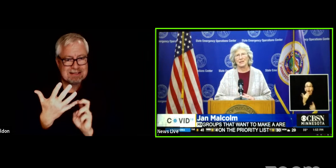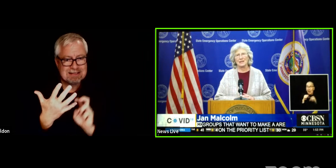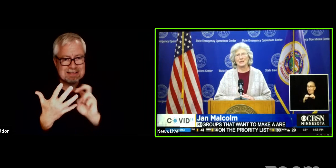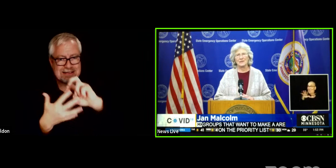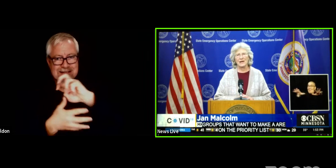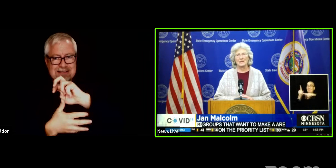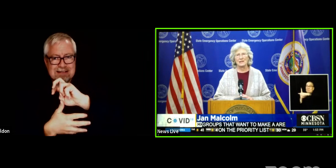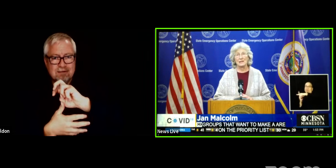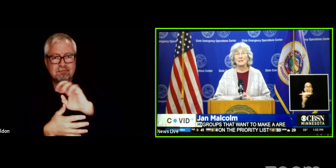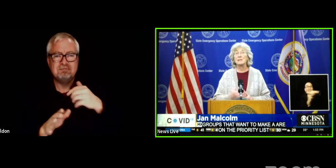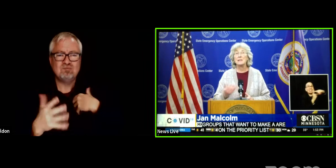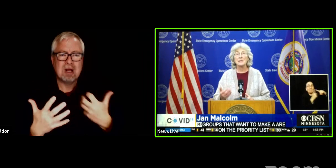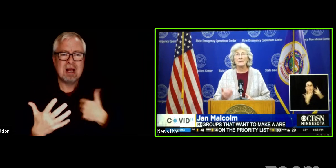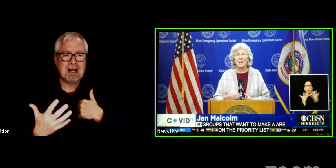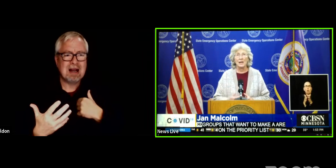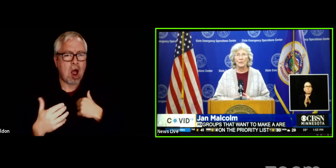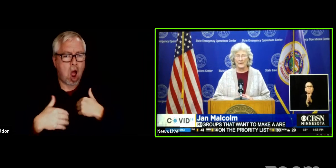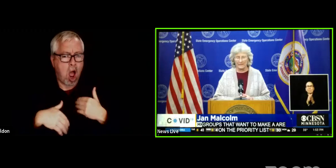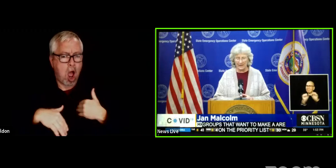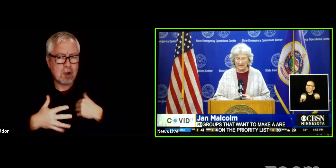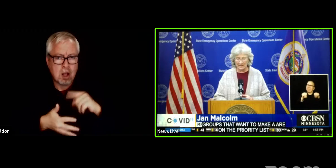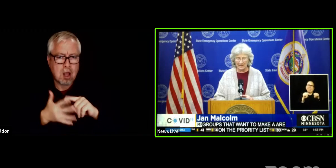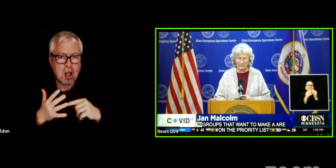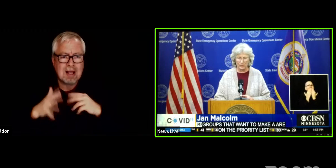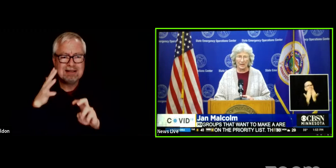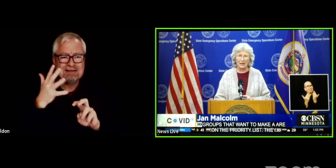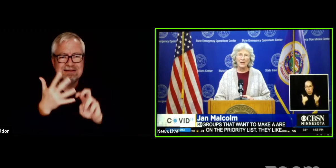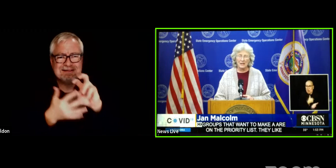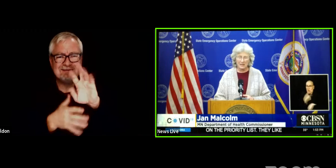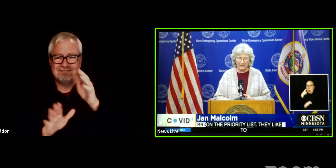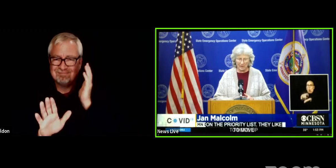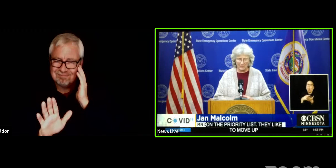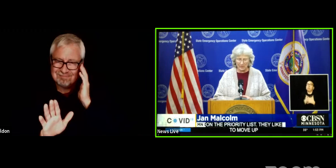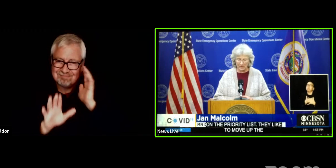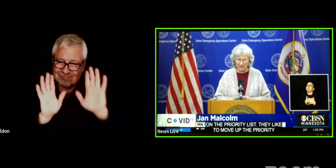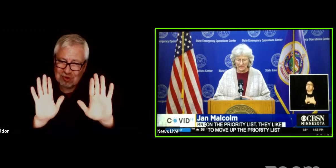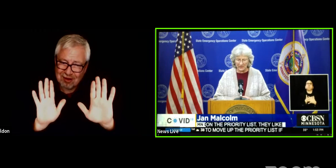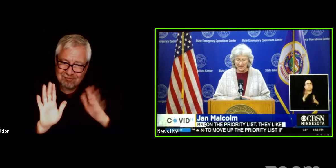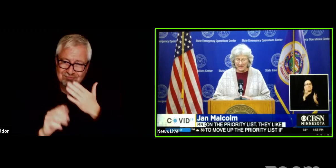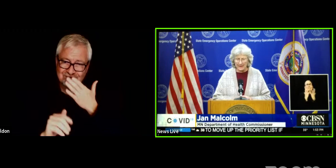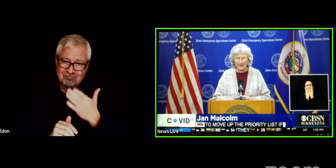GETTING THIS VACCINE AND SEE THE VALUE THAT THE VACCINE CAN BRING TO THEIR COMMUNITIES.